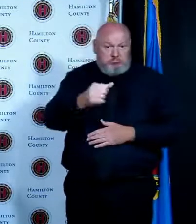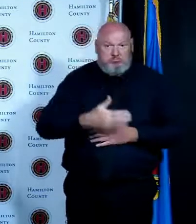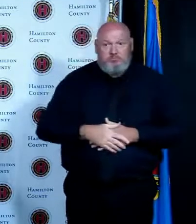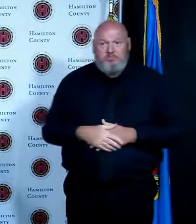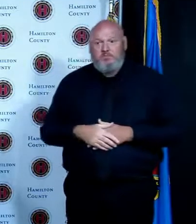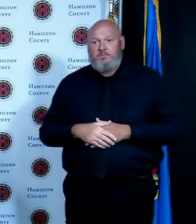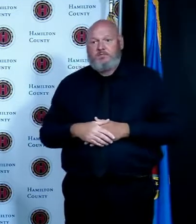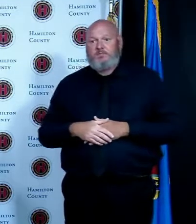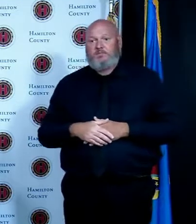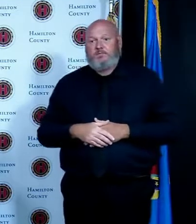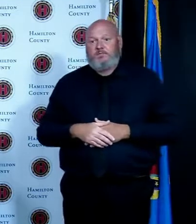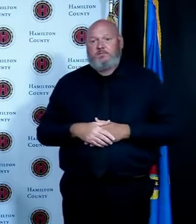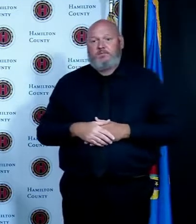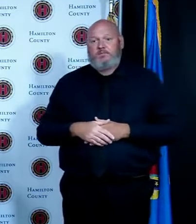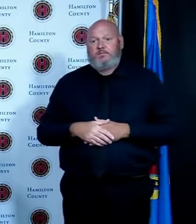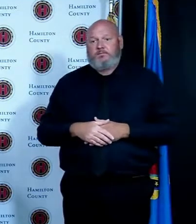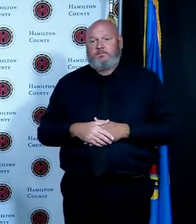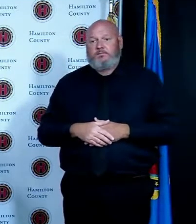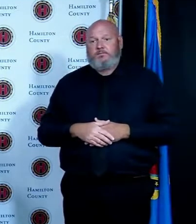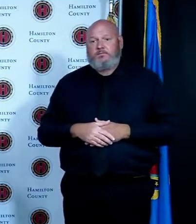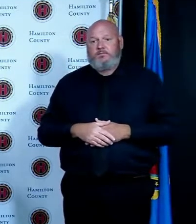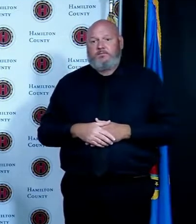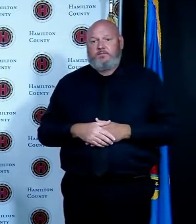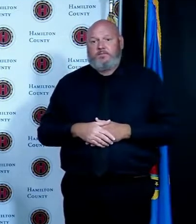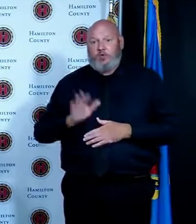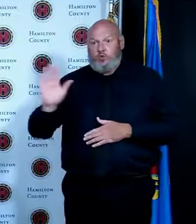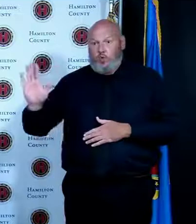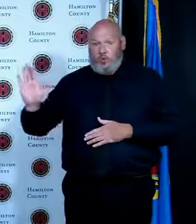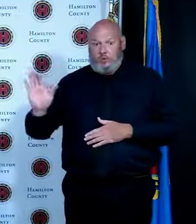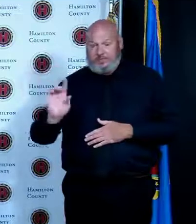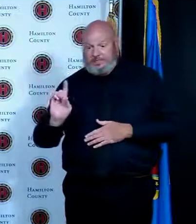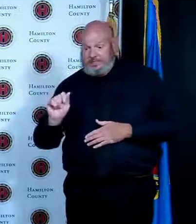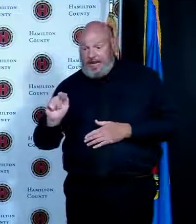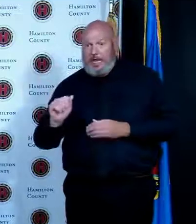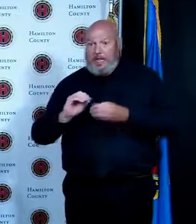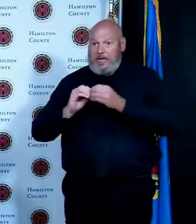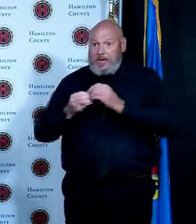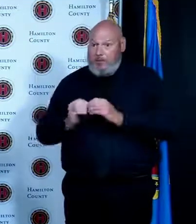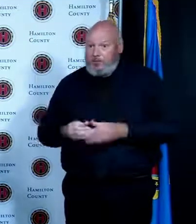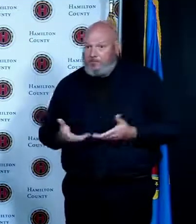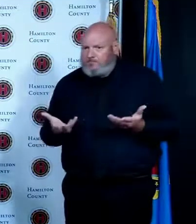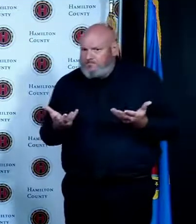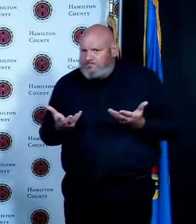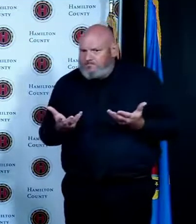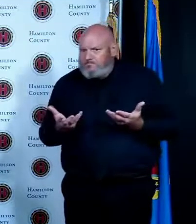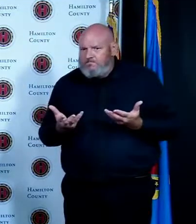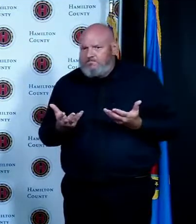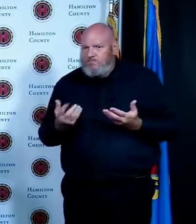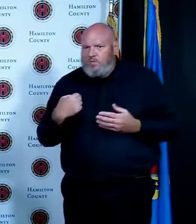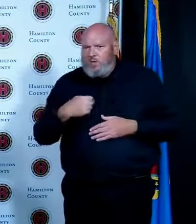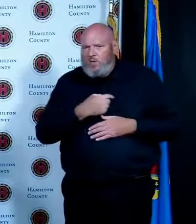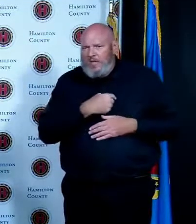from the the data that you presented this morning about that reproductive number so i remain very cautiously optimistic